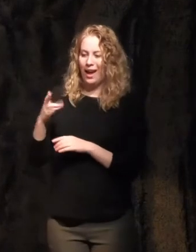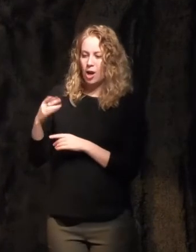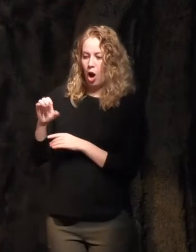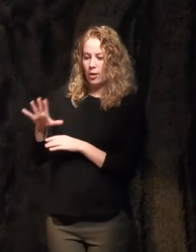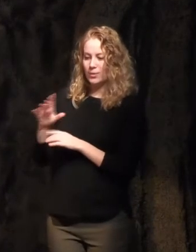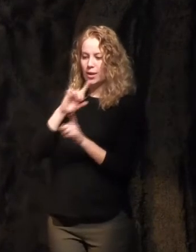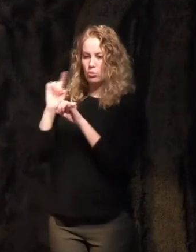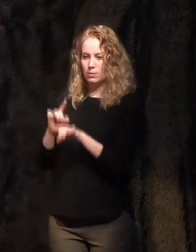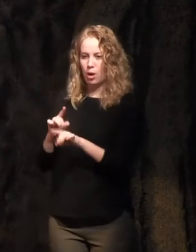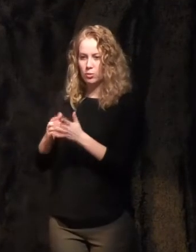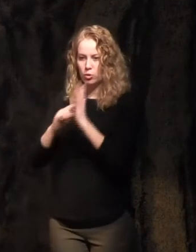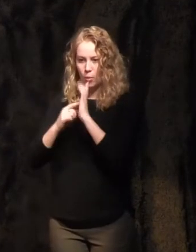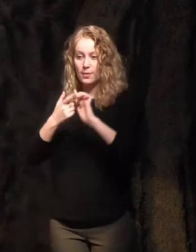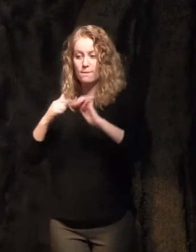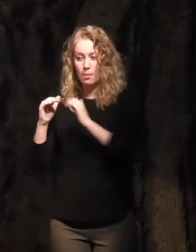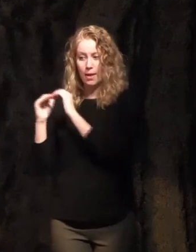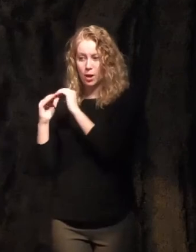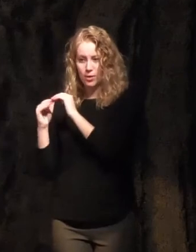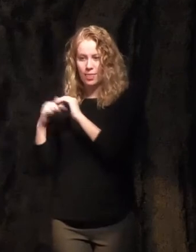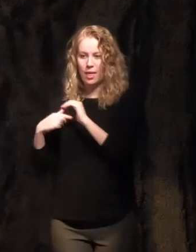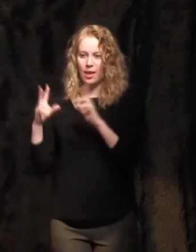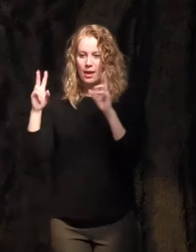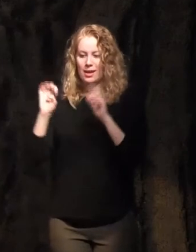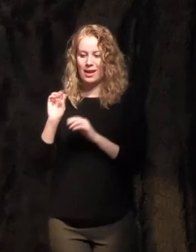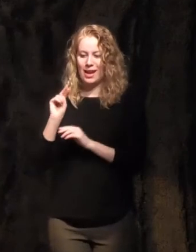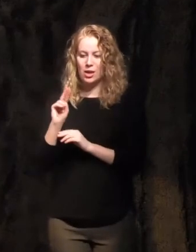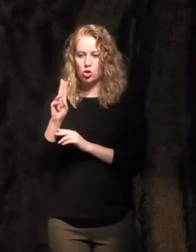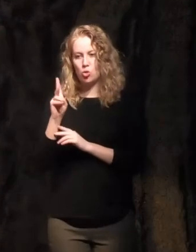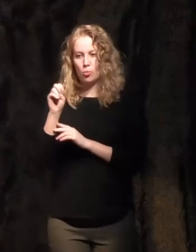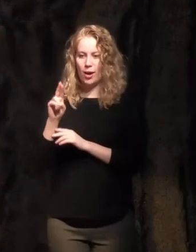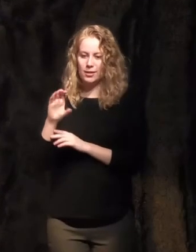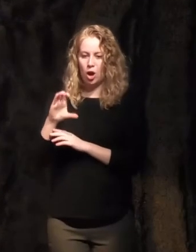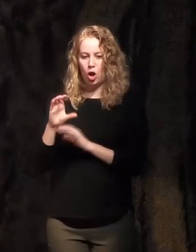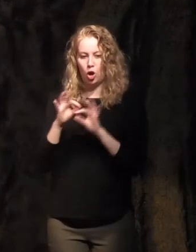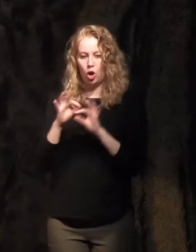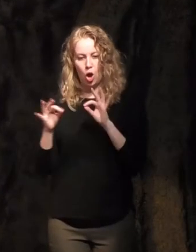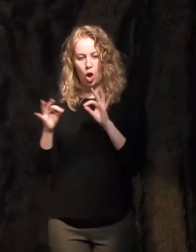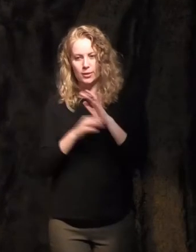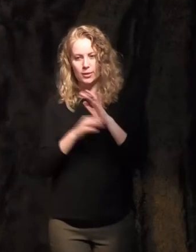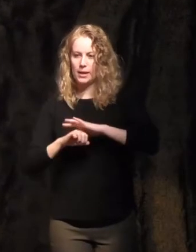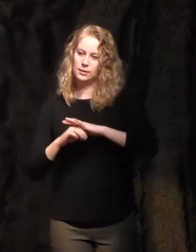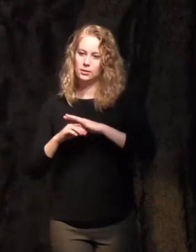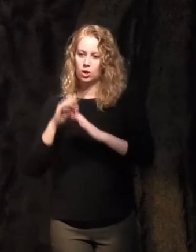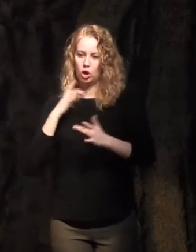to a request from Equity that they enumerate clause-based concerns with a proposed agreement.